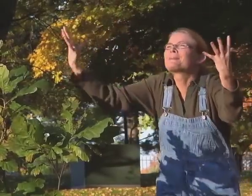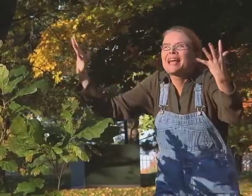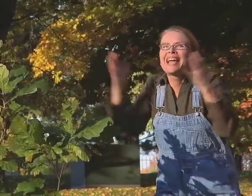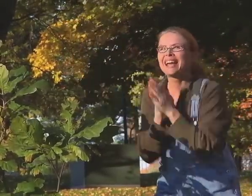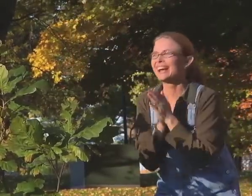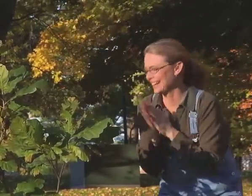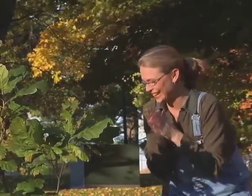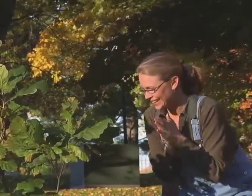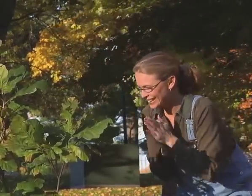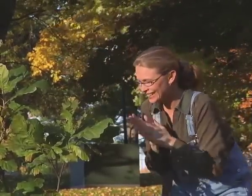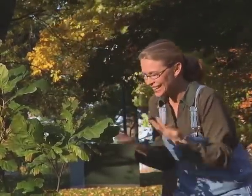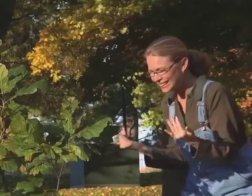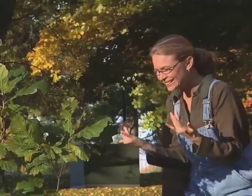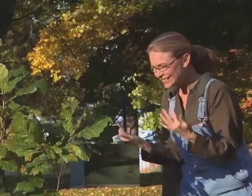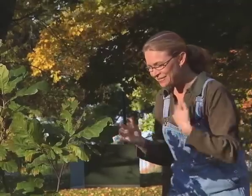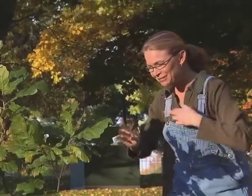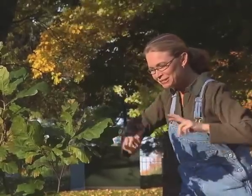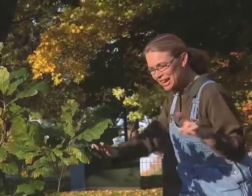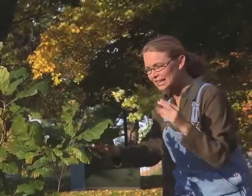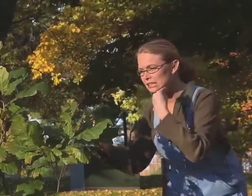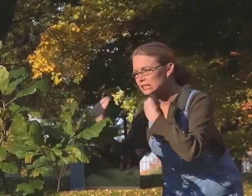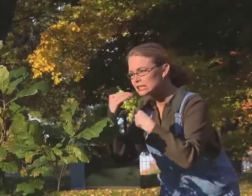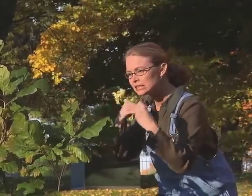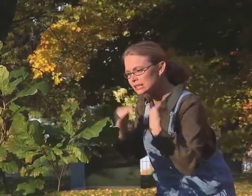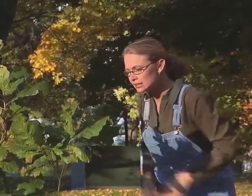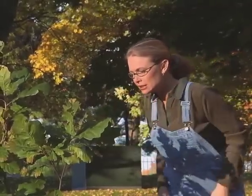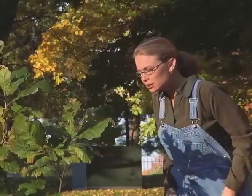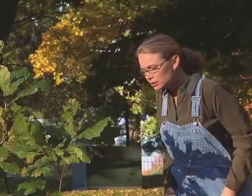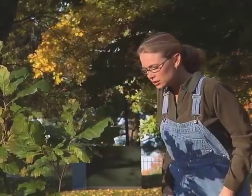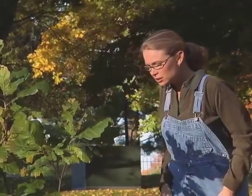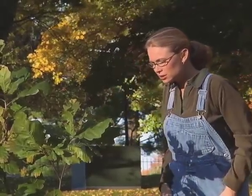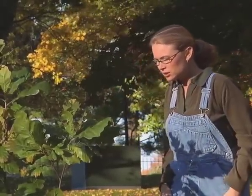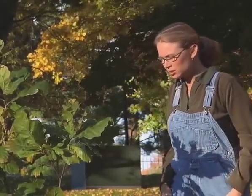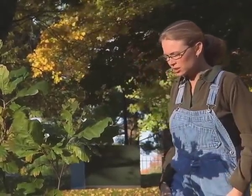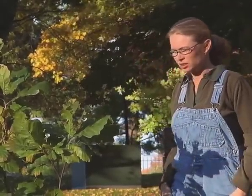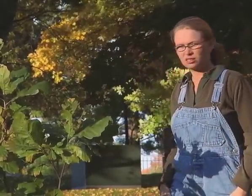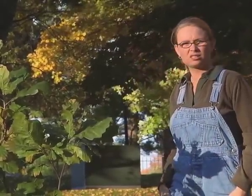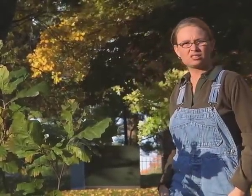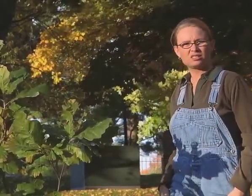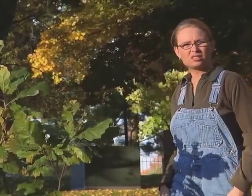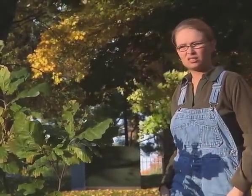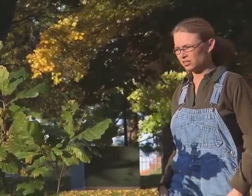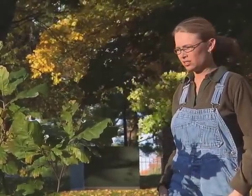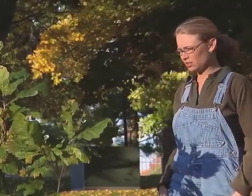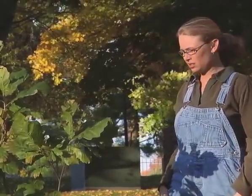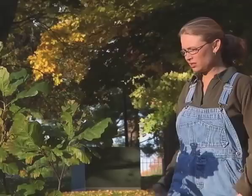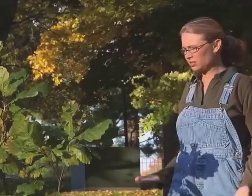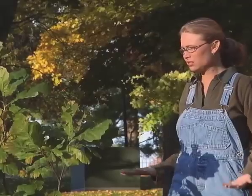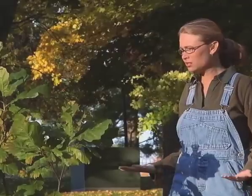COME ON! ALL RIGHT. I'M WAITING, I'M READY TO EAT. HUH?